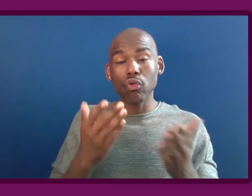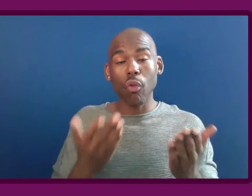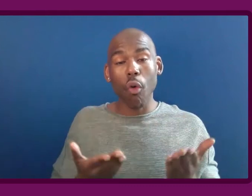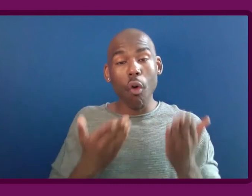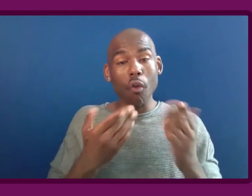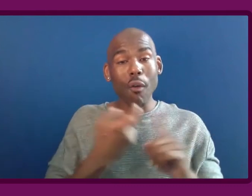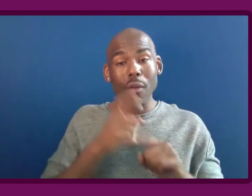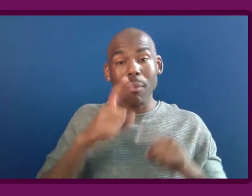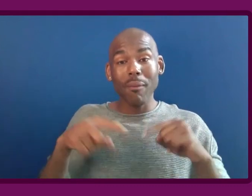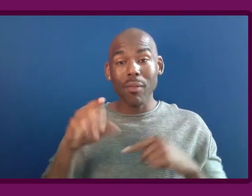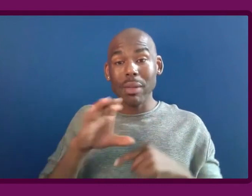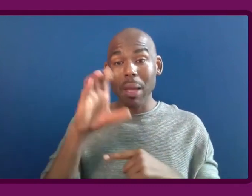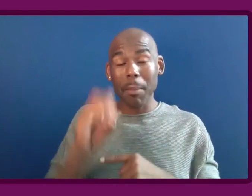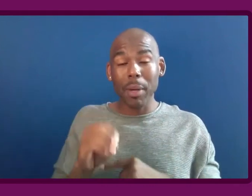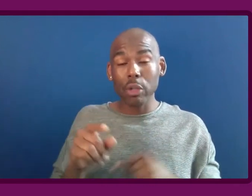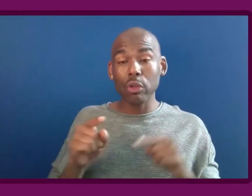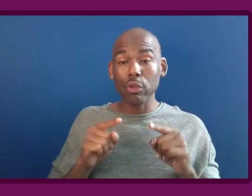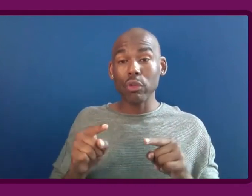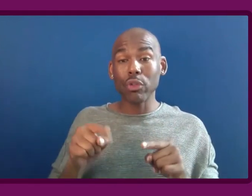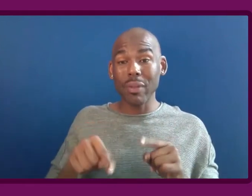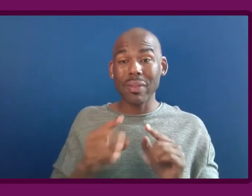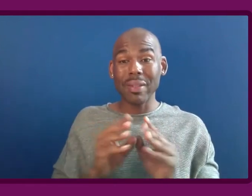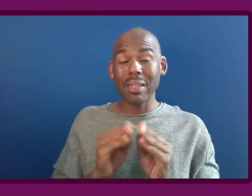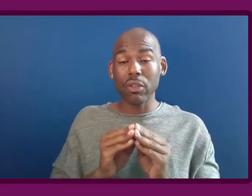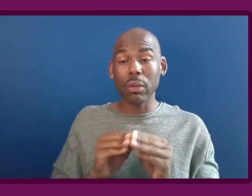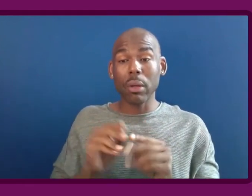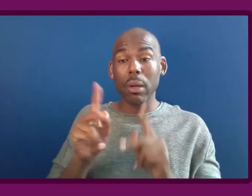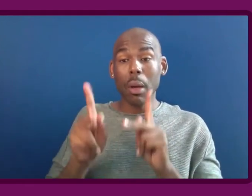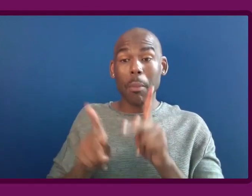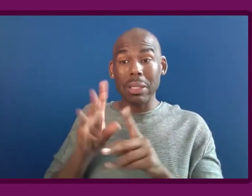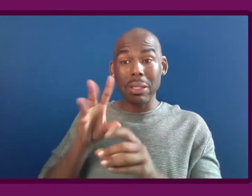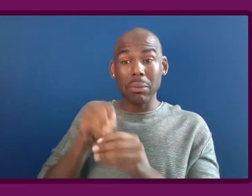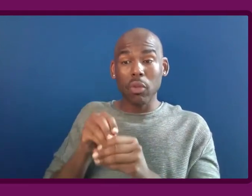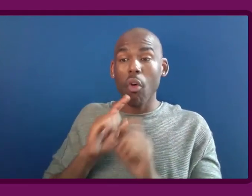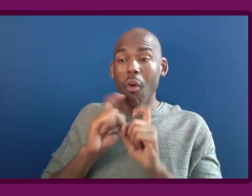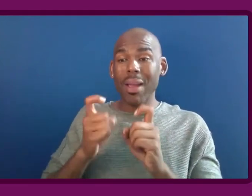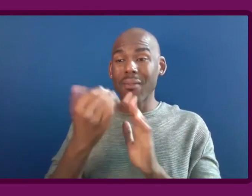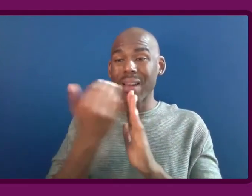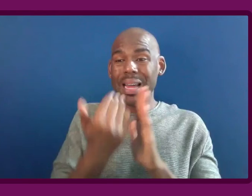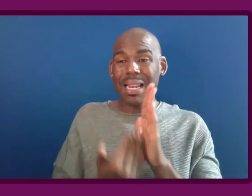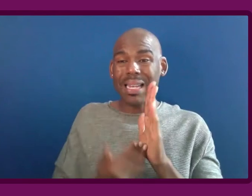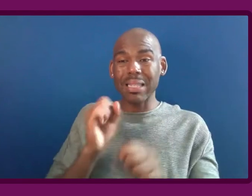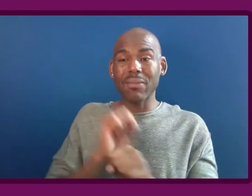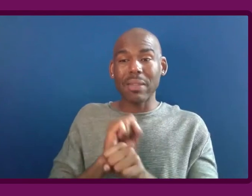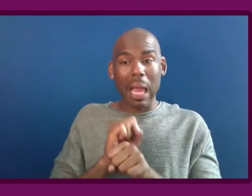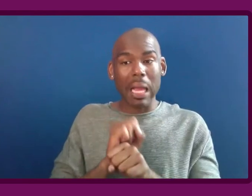services offered by various companies. During our sessions, participants are given a list of tasks